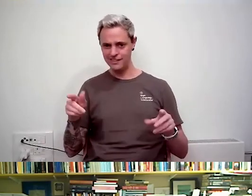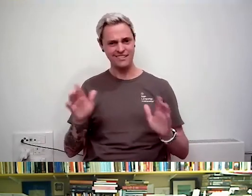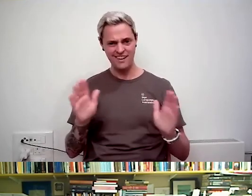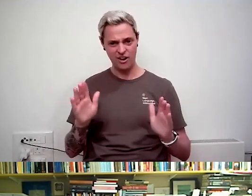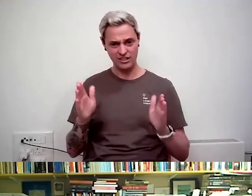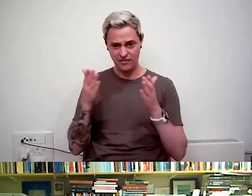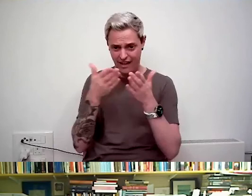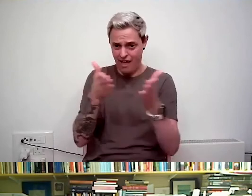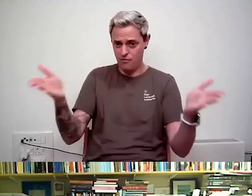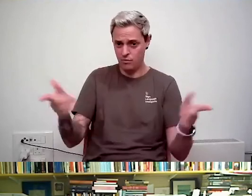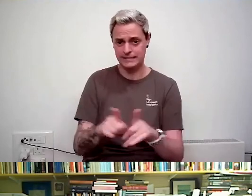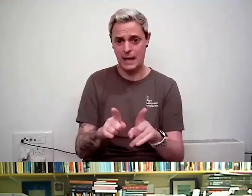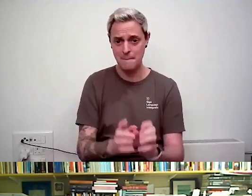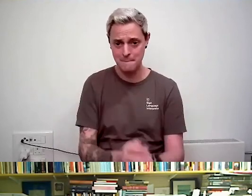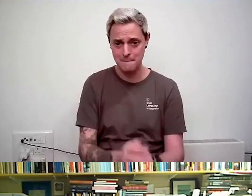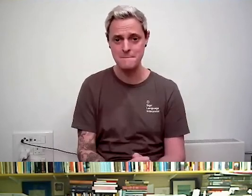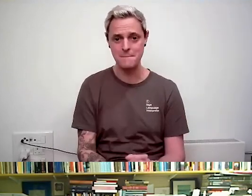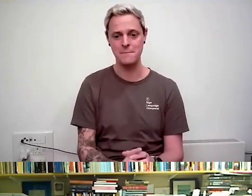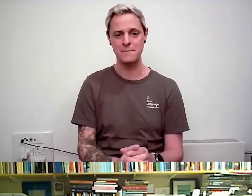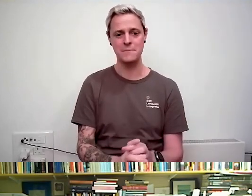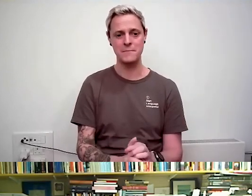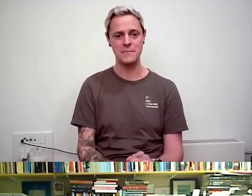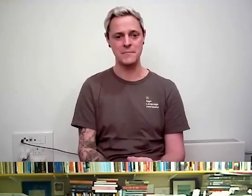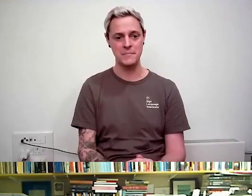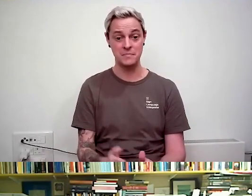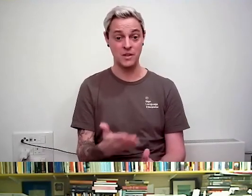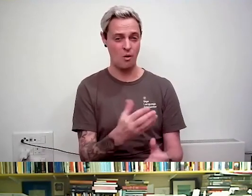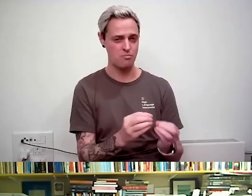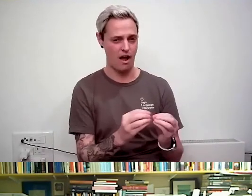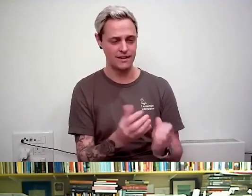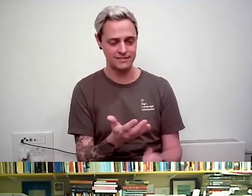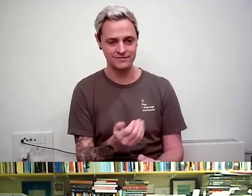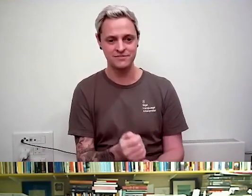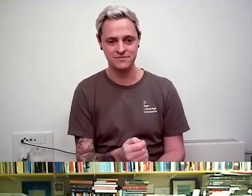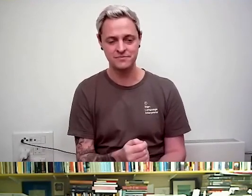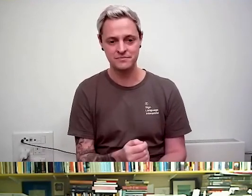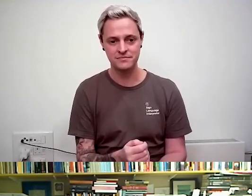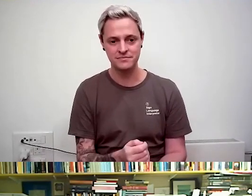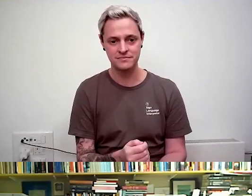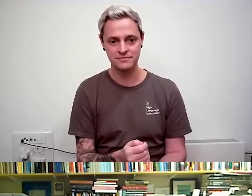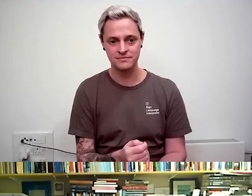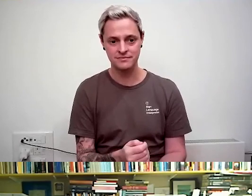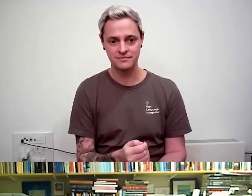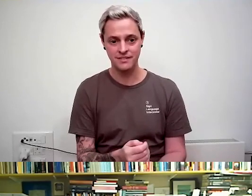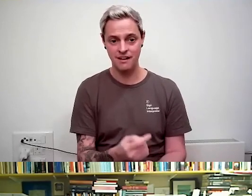It's true for everyone. [BRIAN] But I mean, I would just say that that the insight that I think Joanna and I are agreeing on